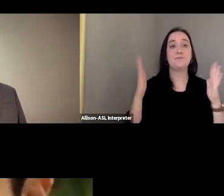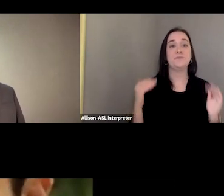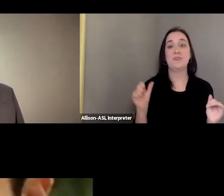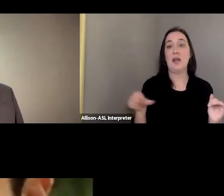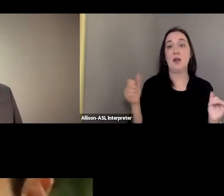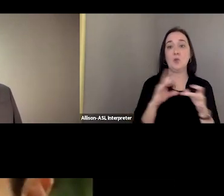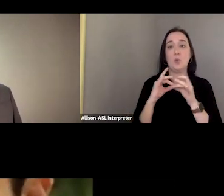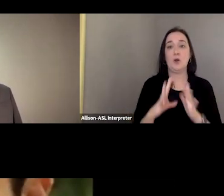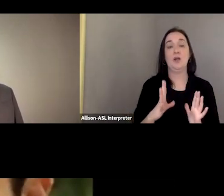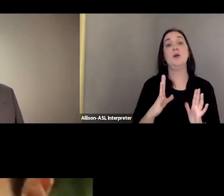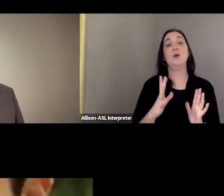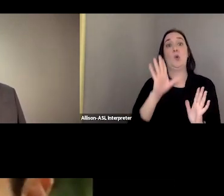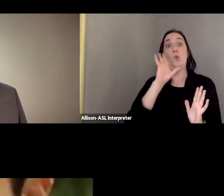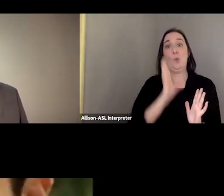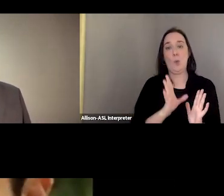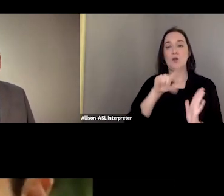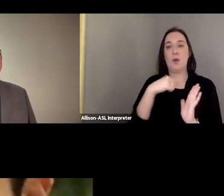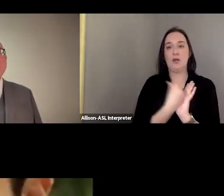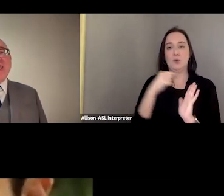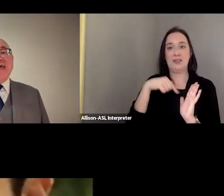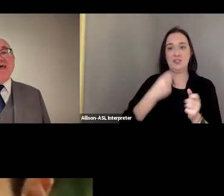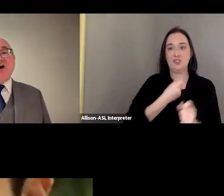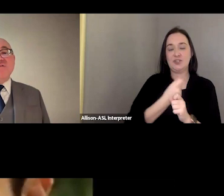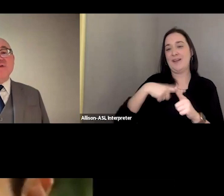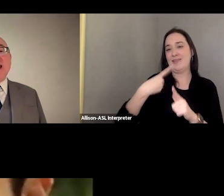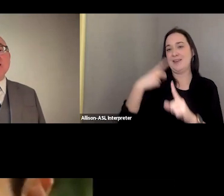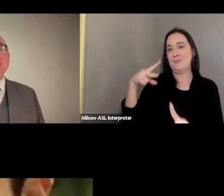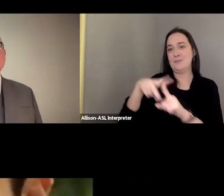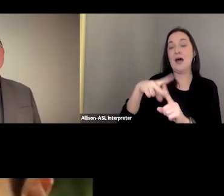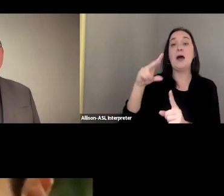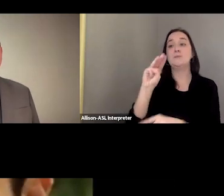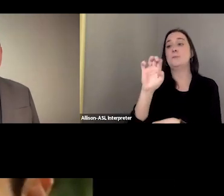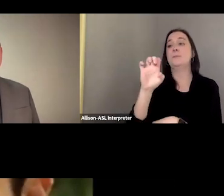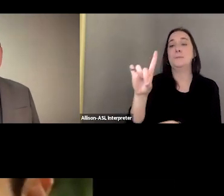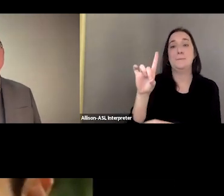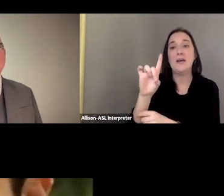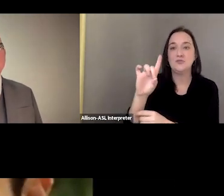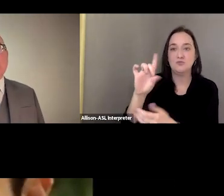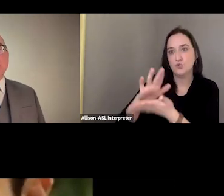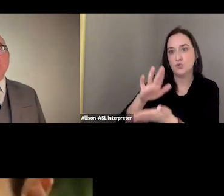who's graduating this year and is applying for med school. And Arvin had his first, first author paper,